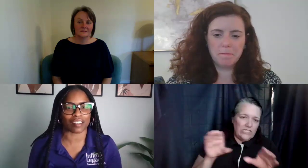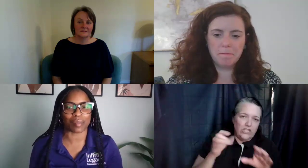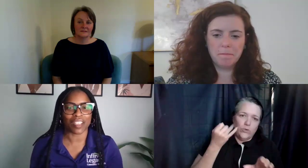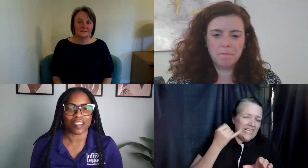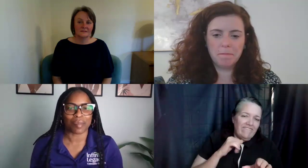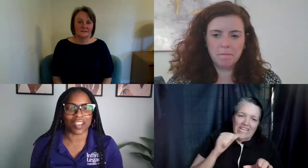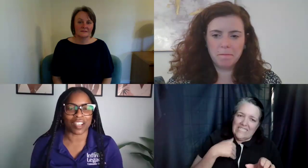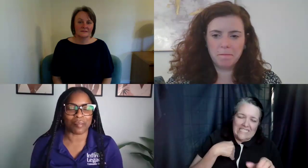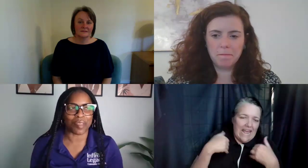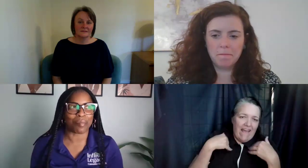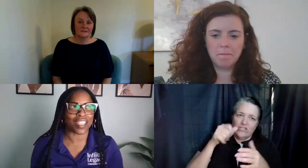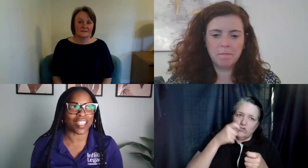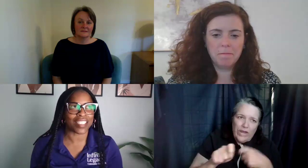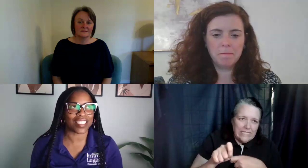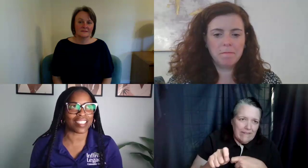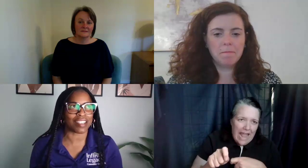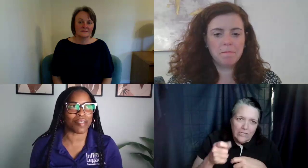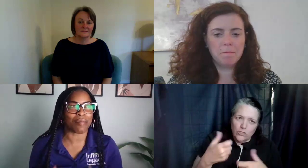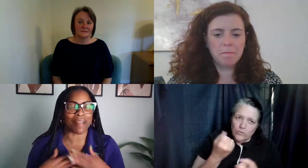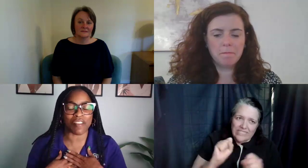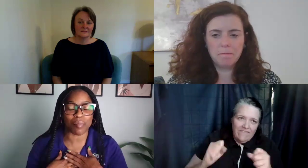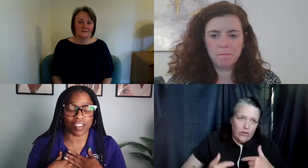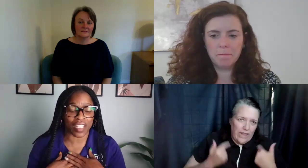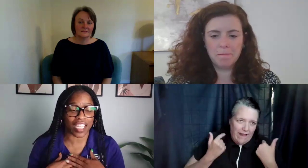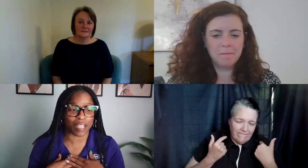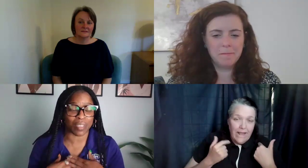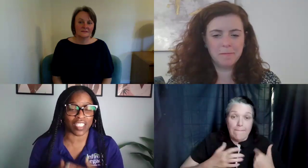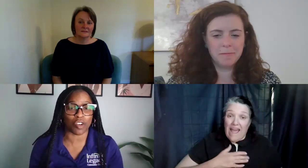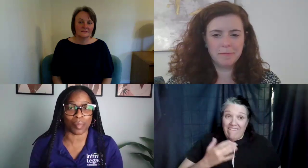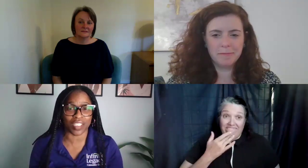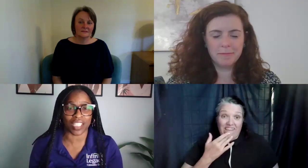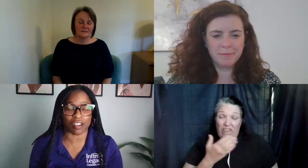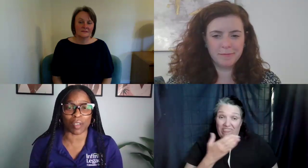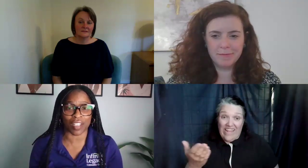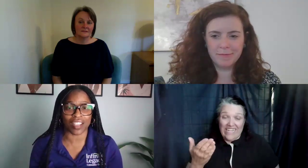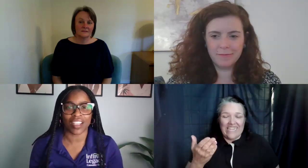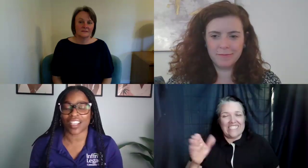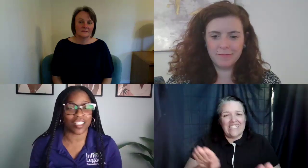But the biggest -- my favorite part of the games is the opening ceremony. It is